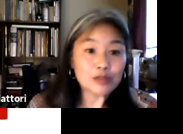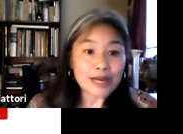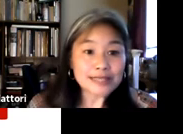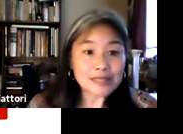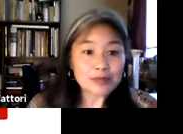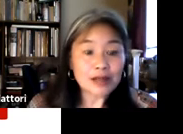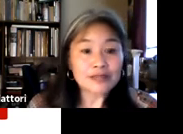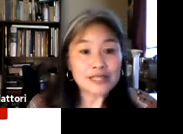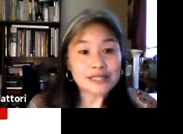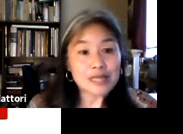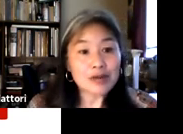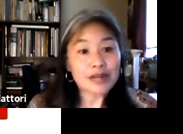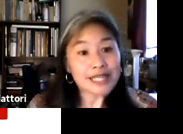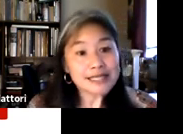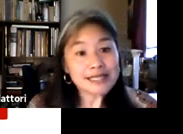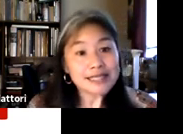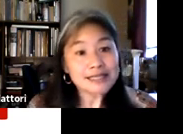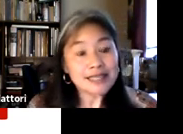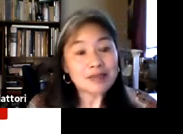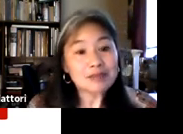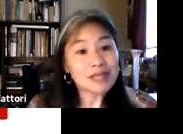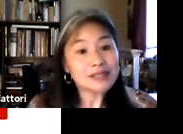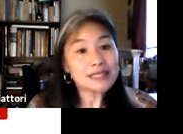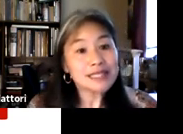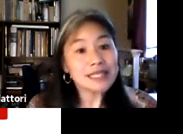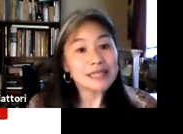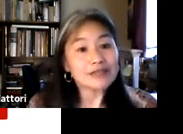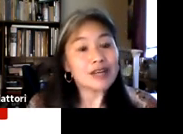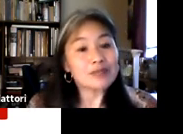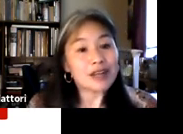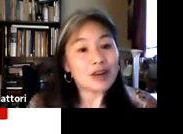hall. And this was considered particularly undignified for my